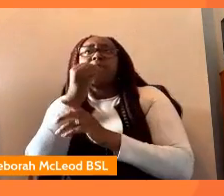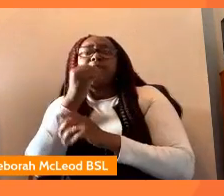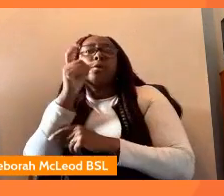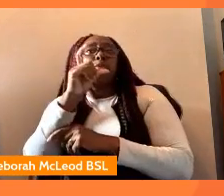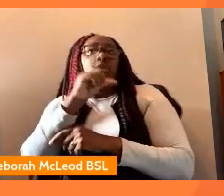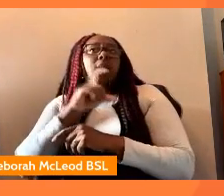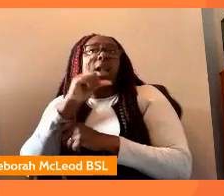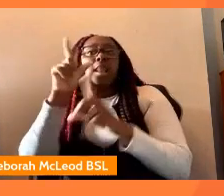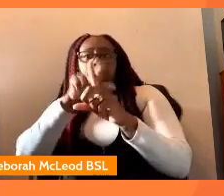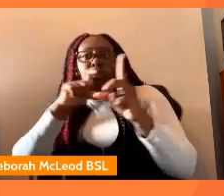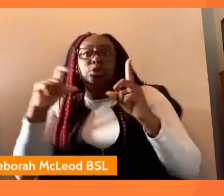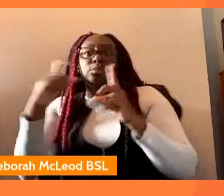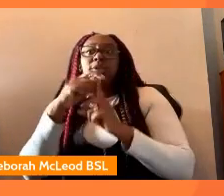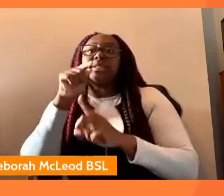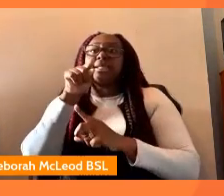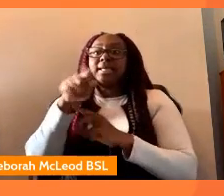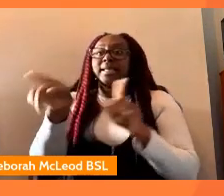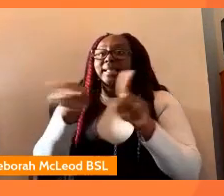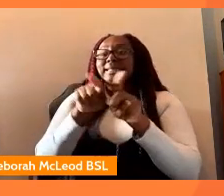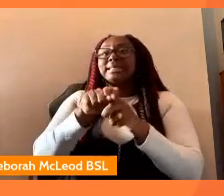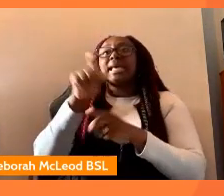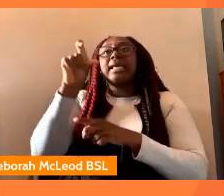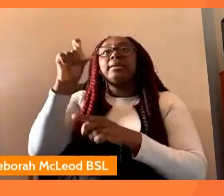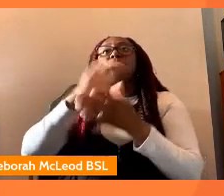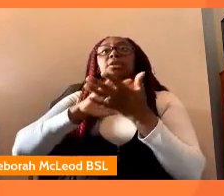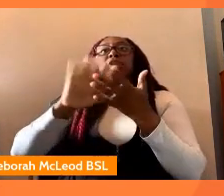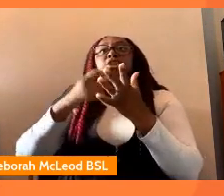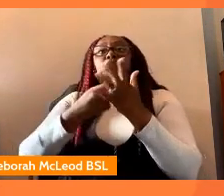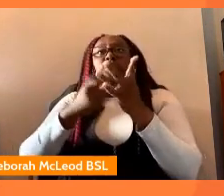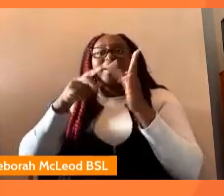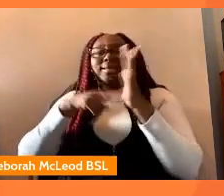And then there was Chains, which is about a proud tradition of fighting